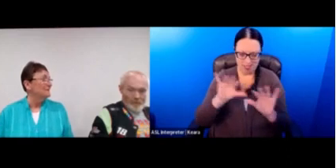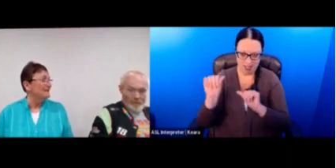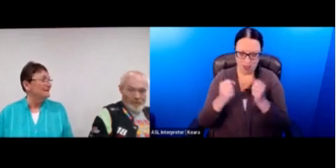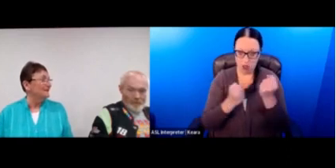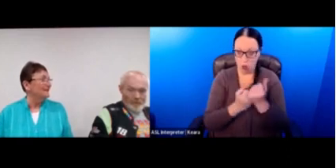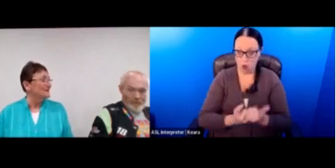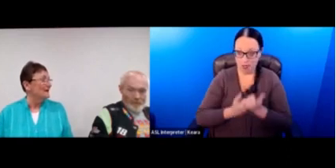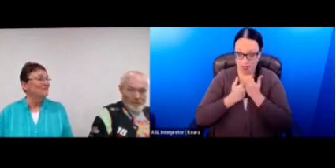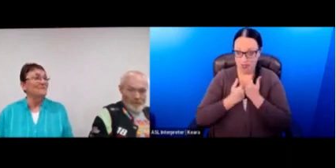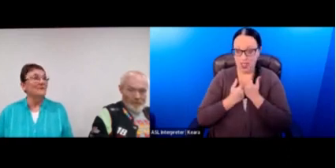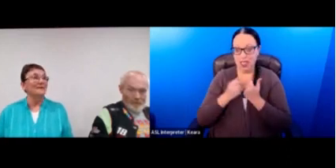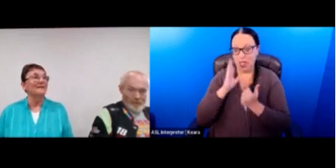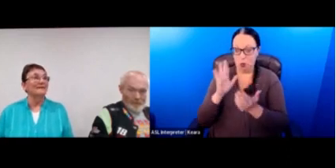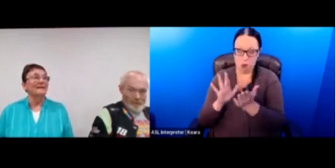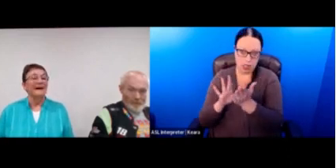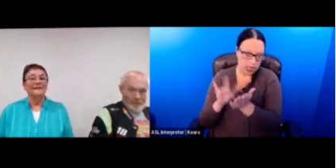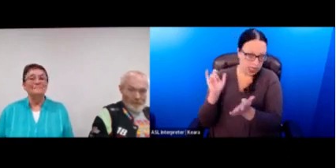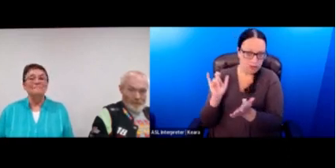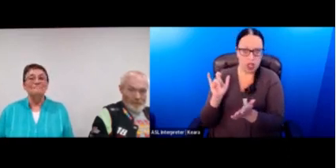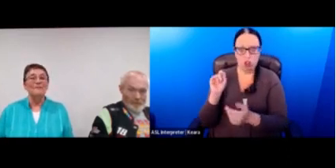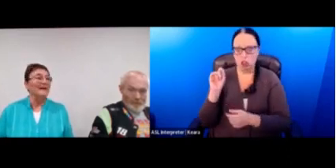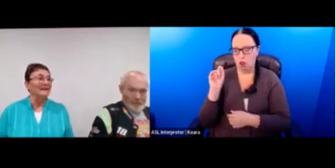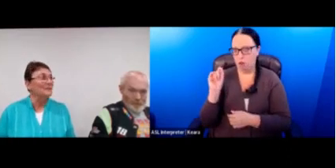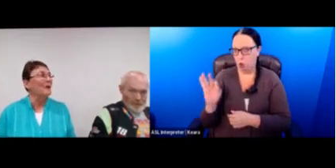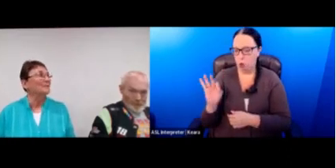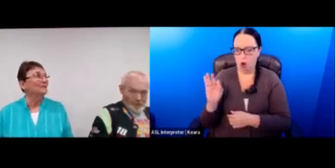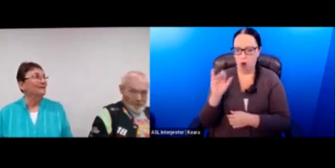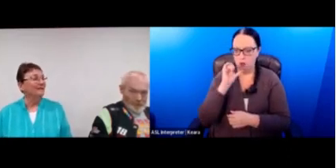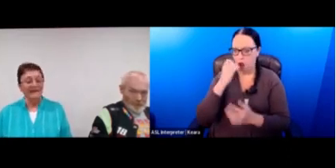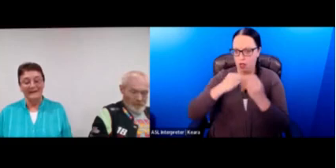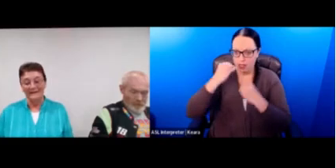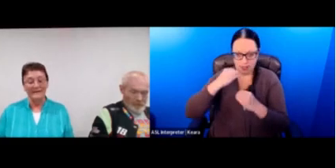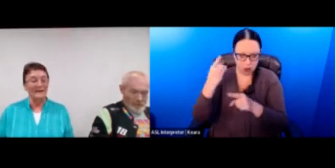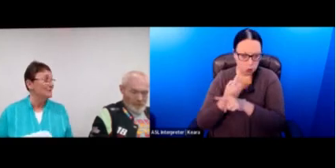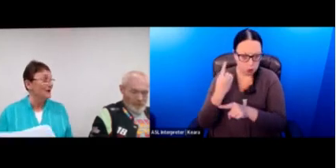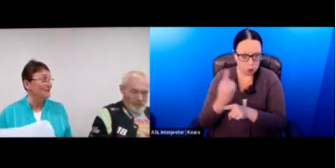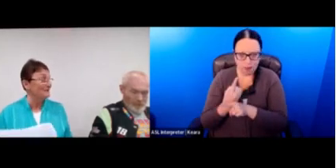be taken advantage of or not eat properly. And here we are five